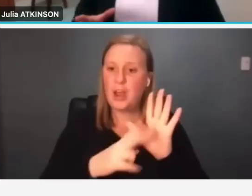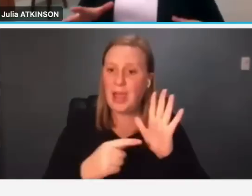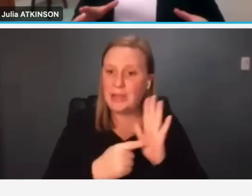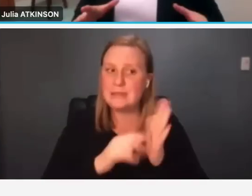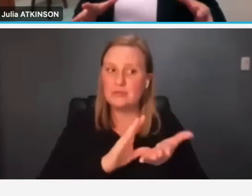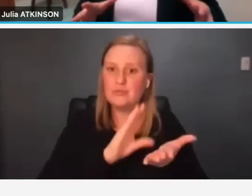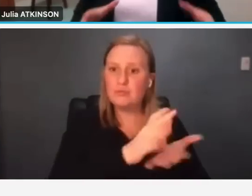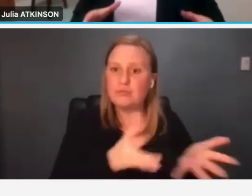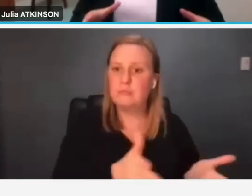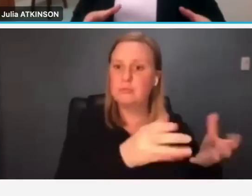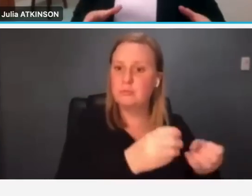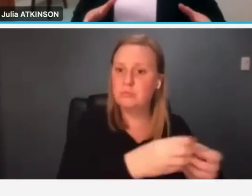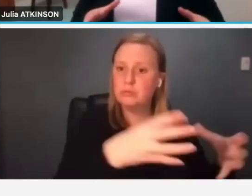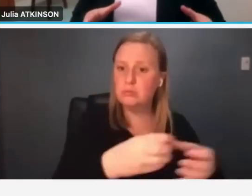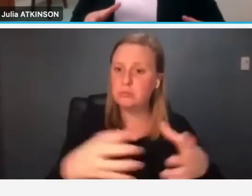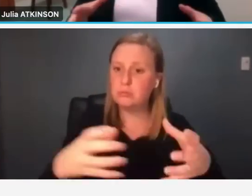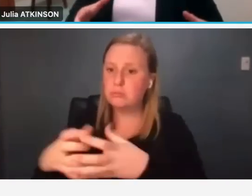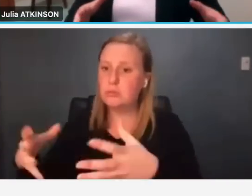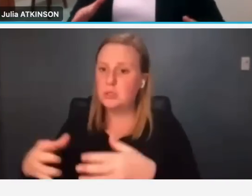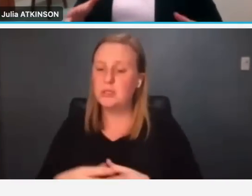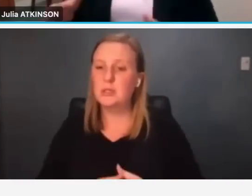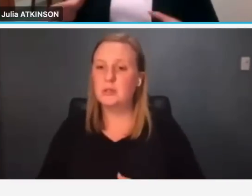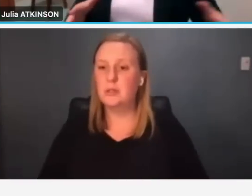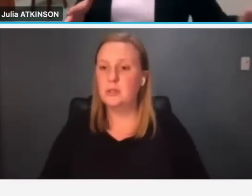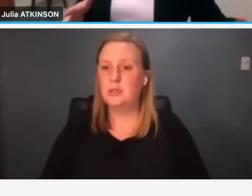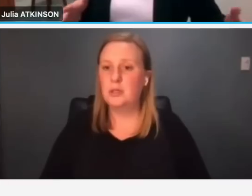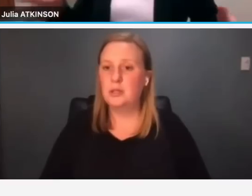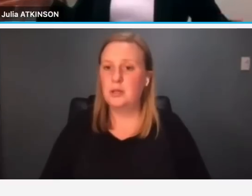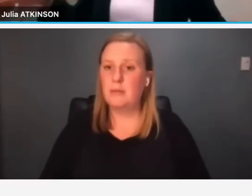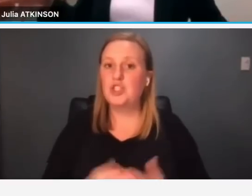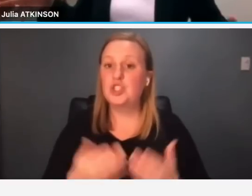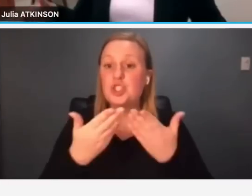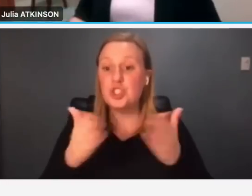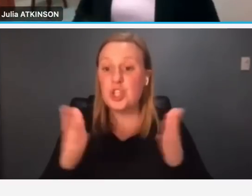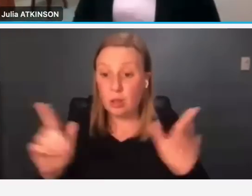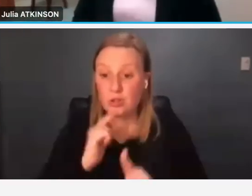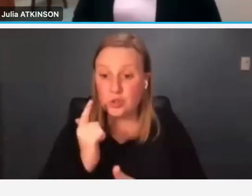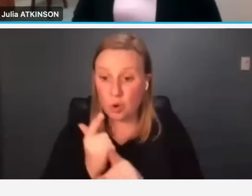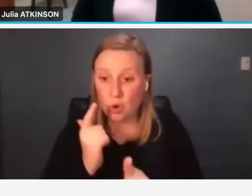But I think in general we would foresee a movement away from the level and scale of block funding that